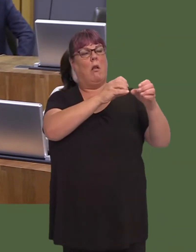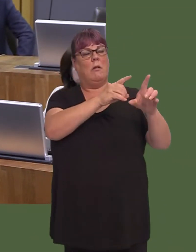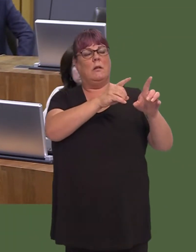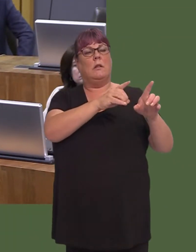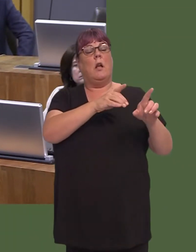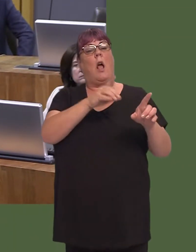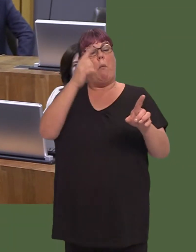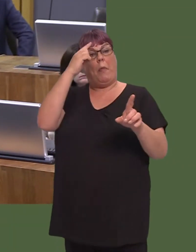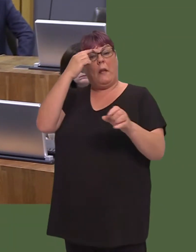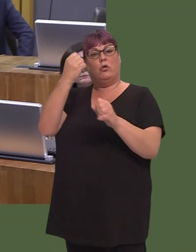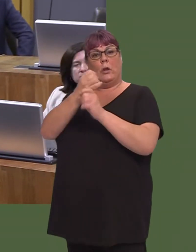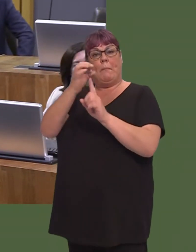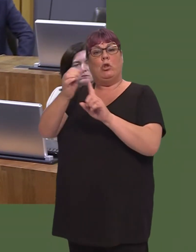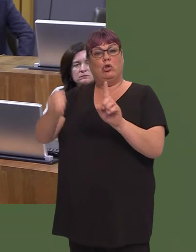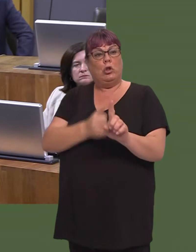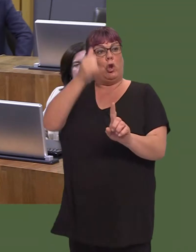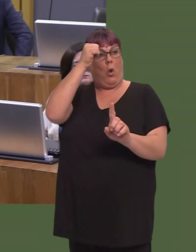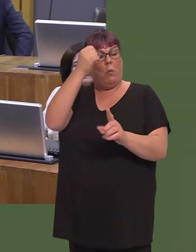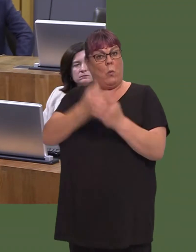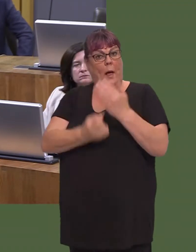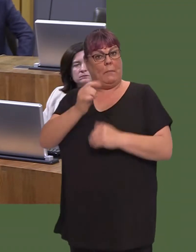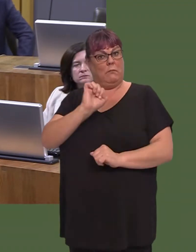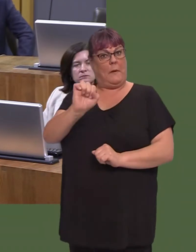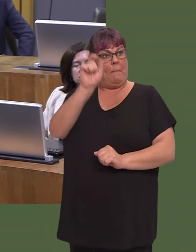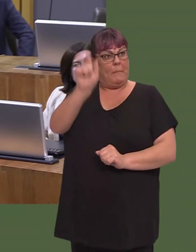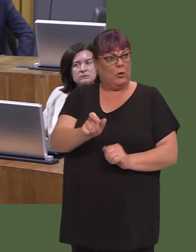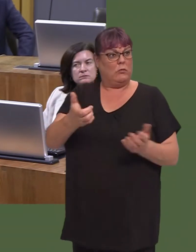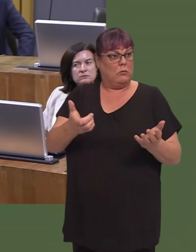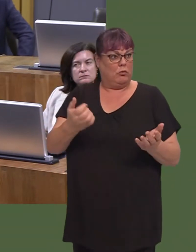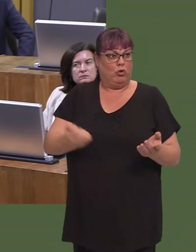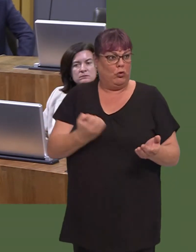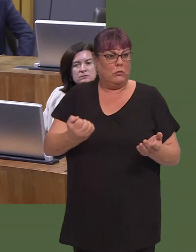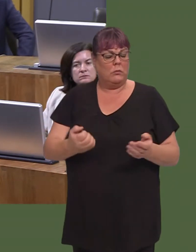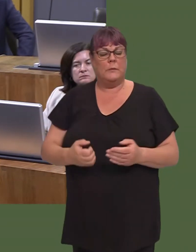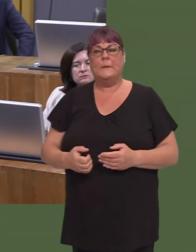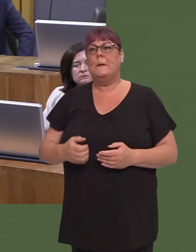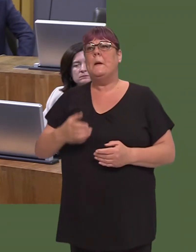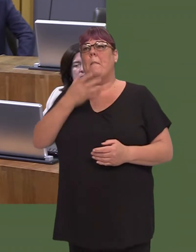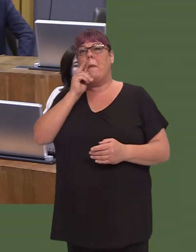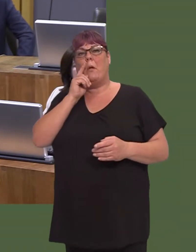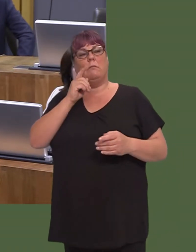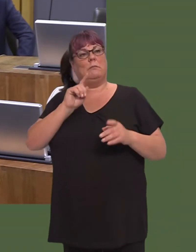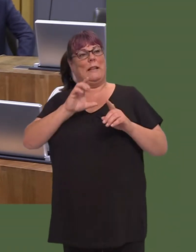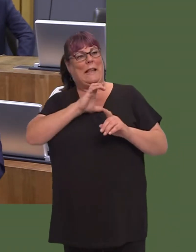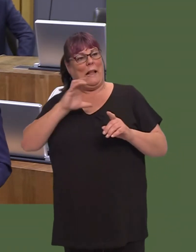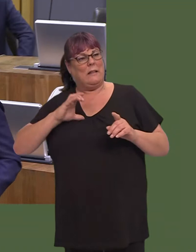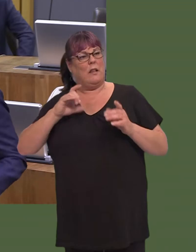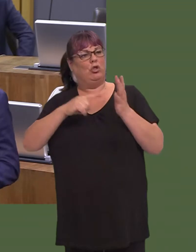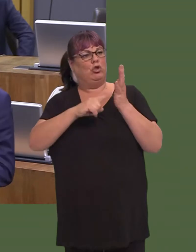the First Minister will agree with me that Theresa May has badly bungled the negotiations